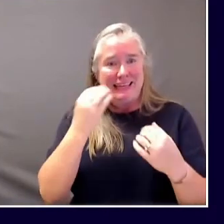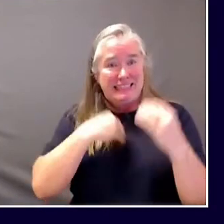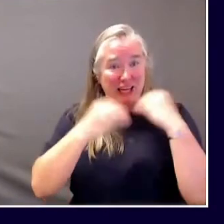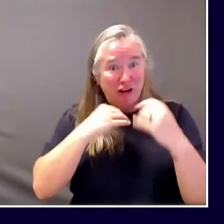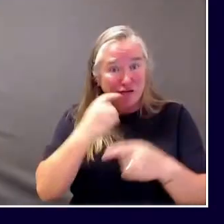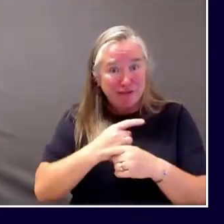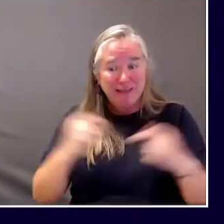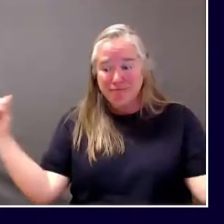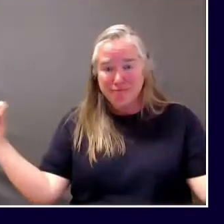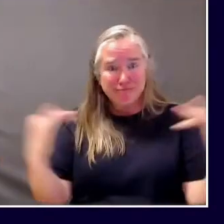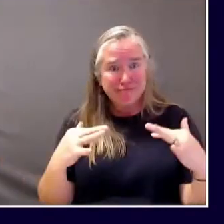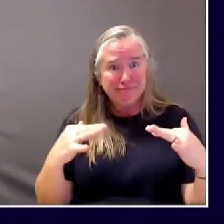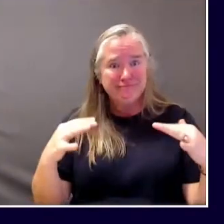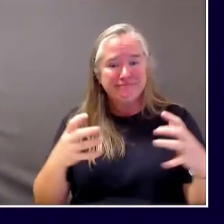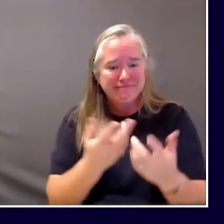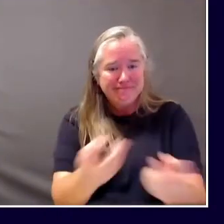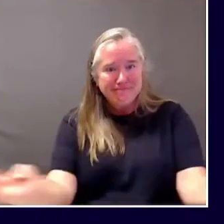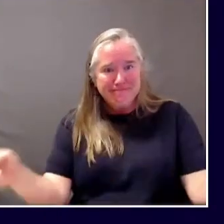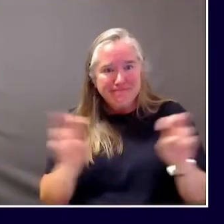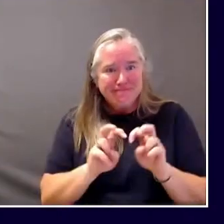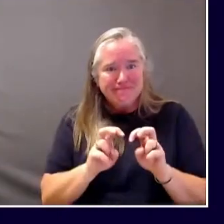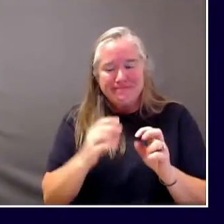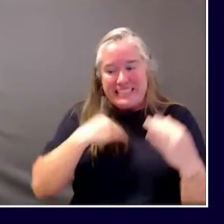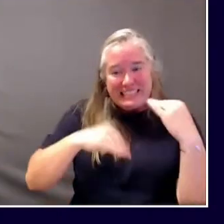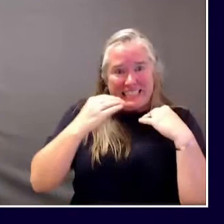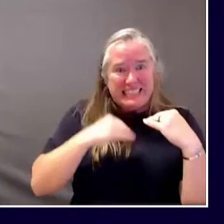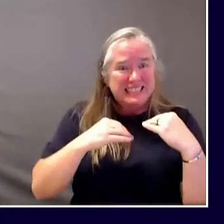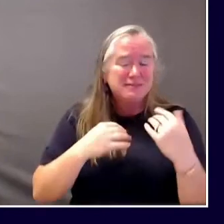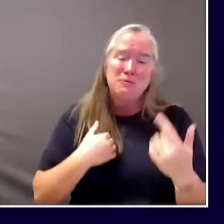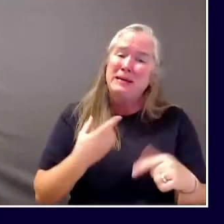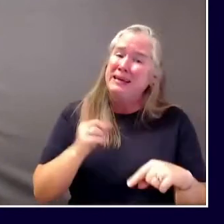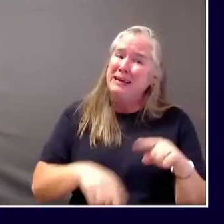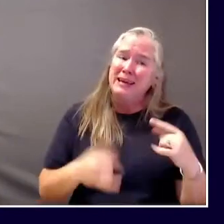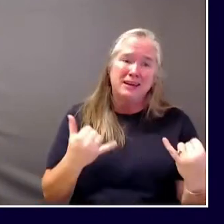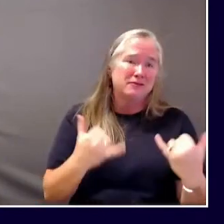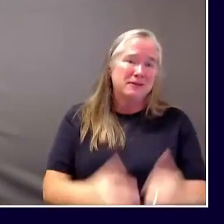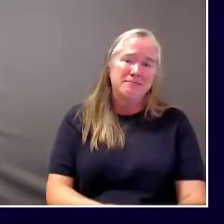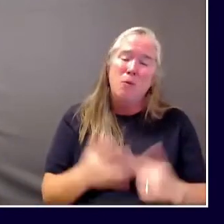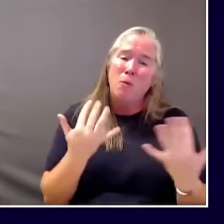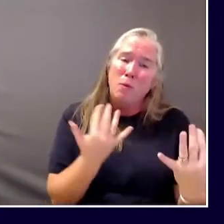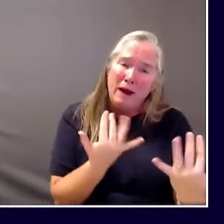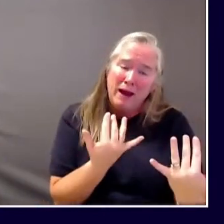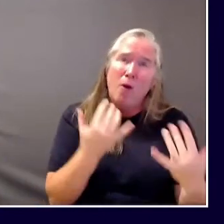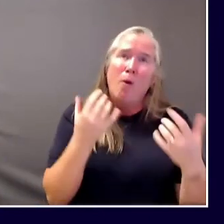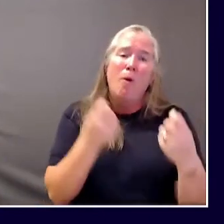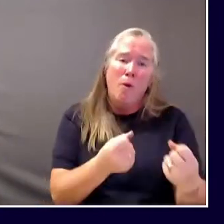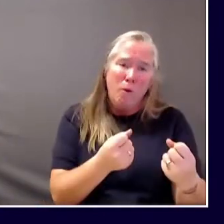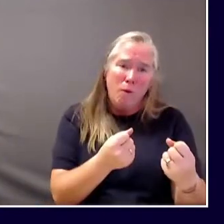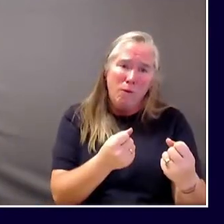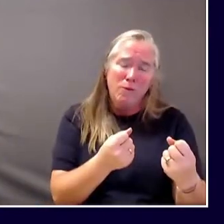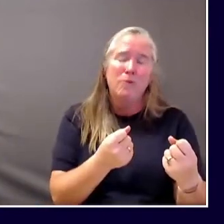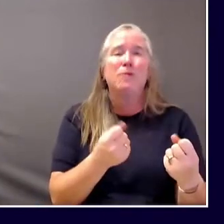shouldn't do it now